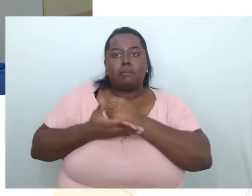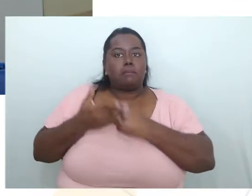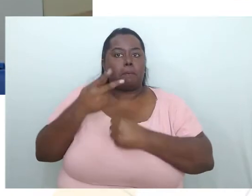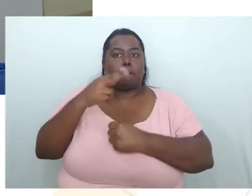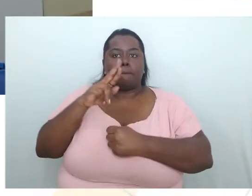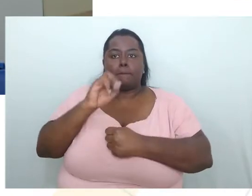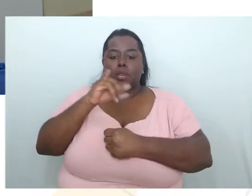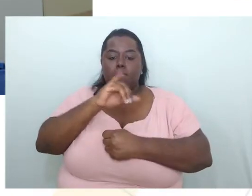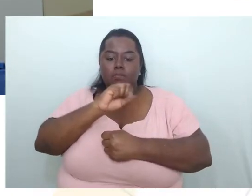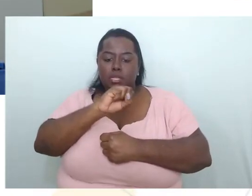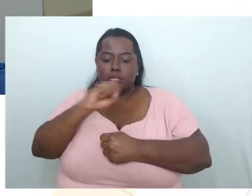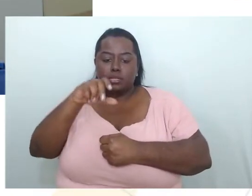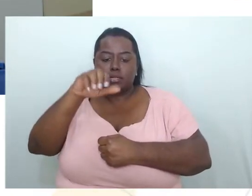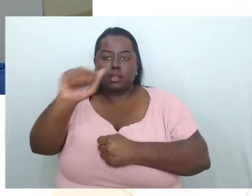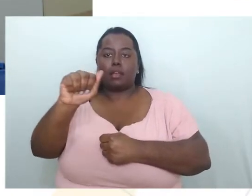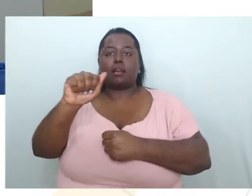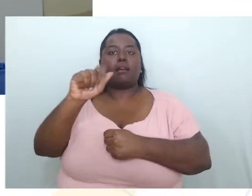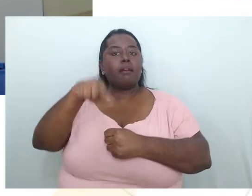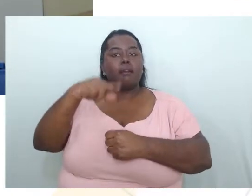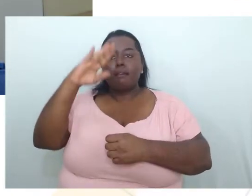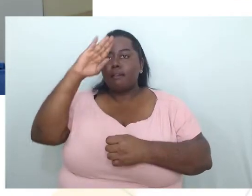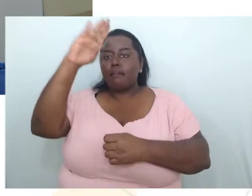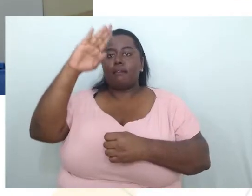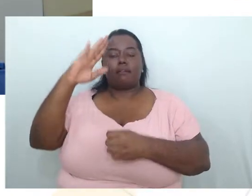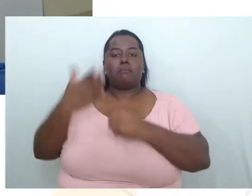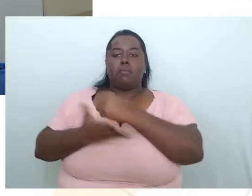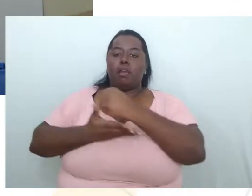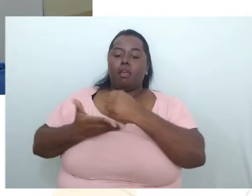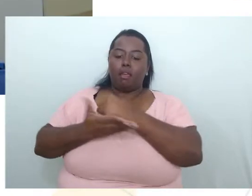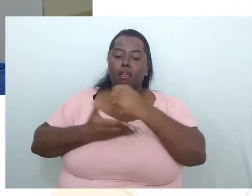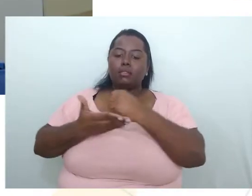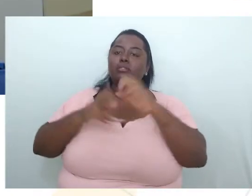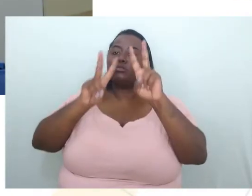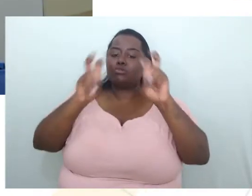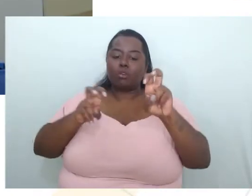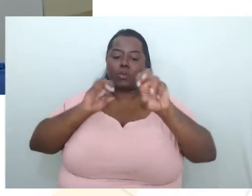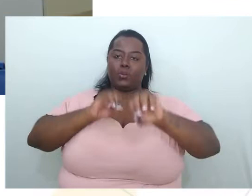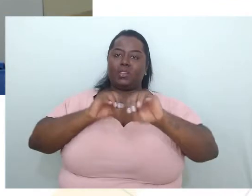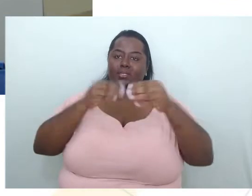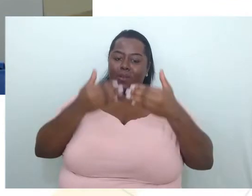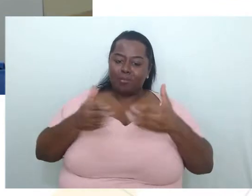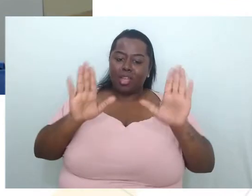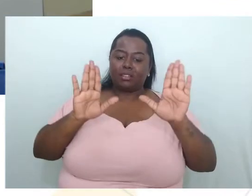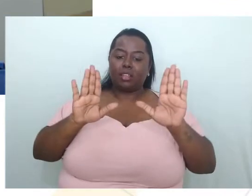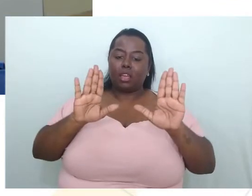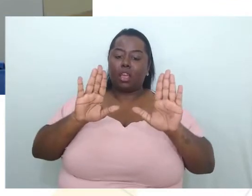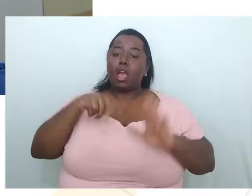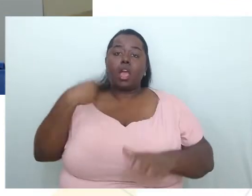fundamental principle of opening up education you cannot keep something like